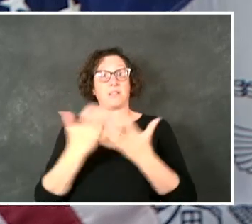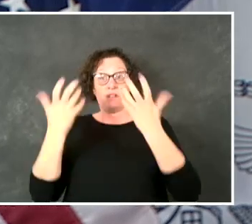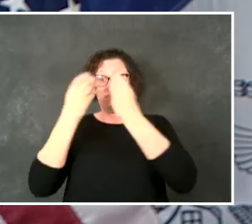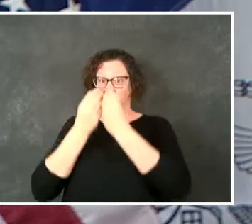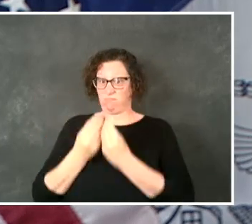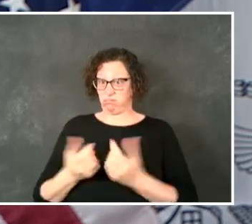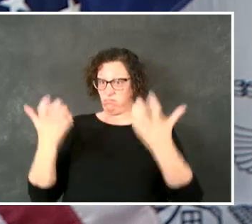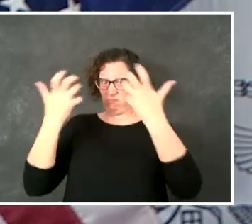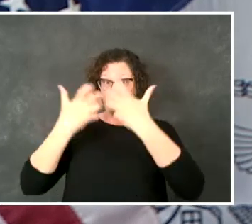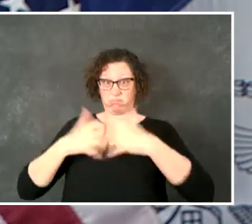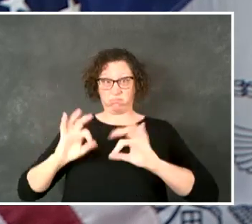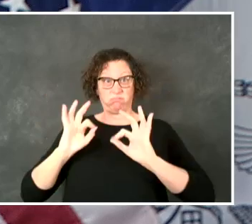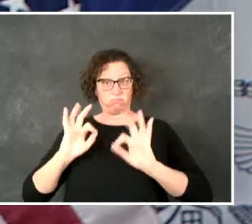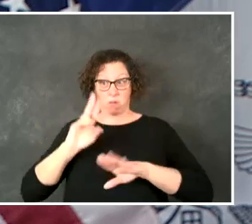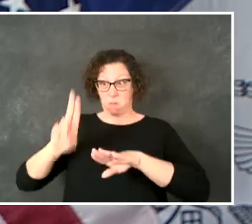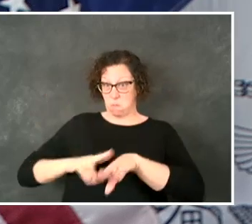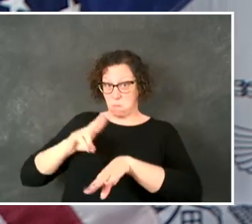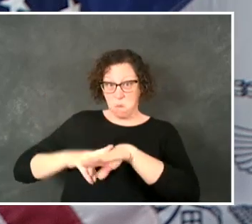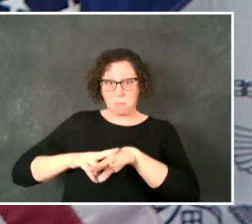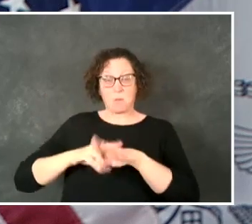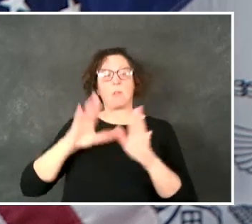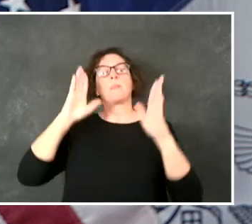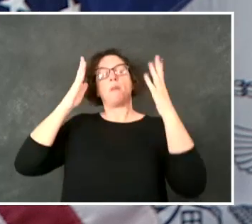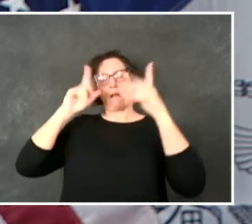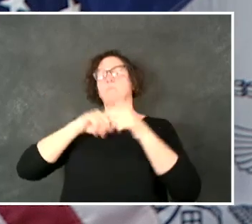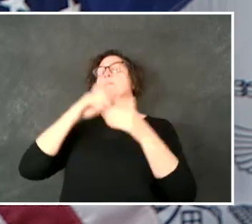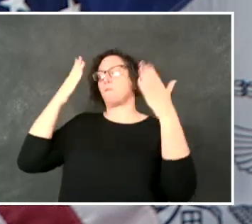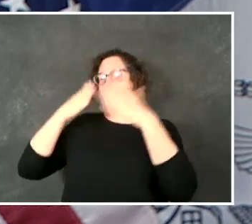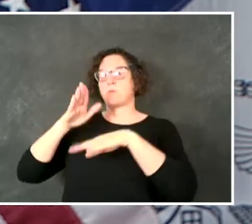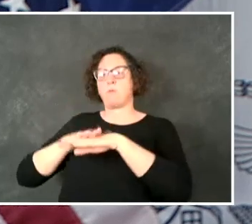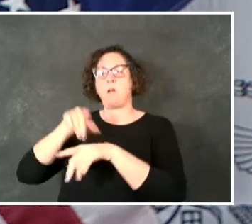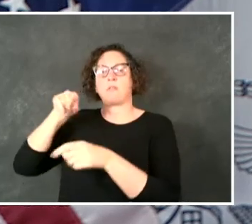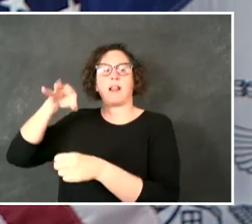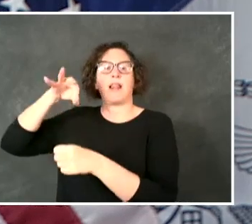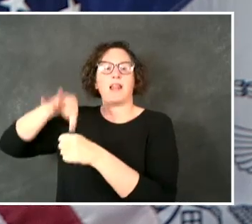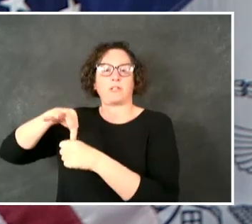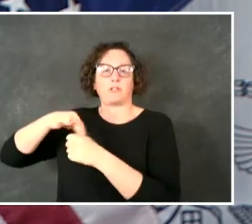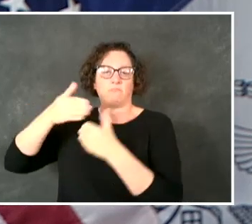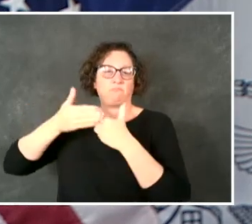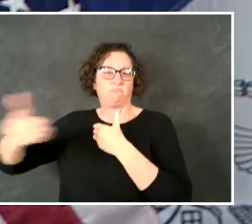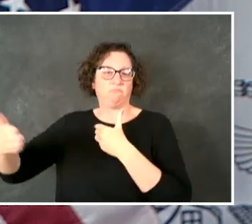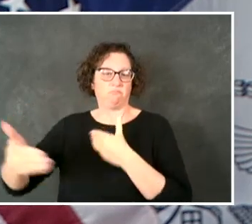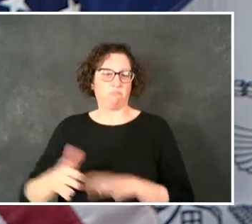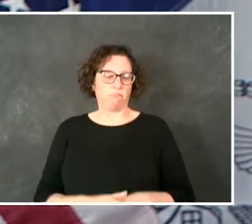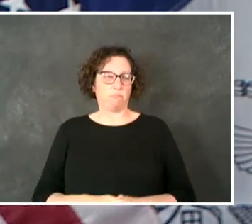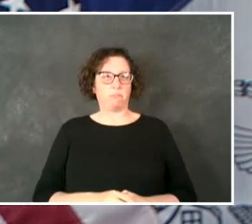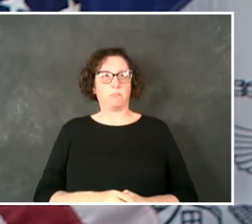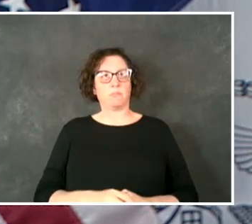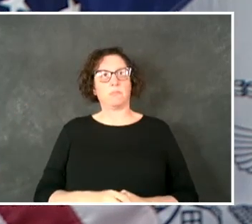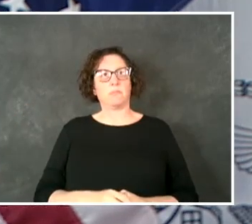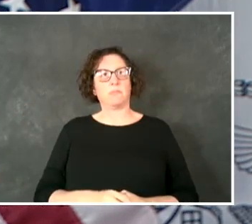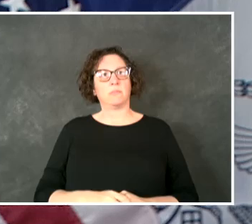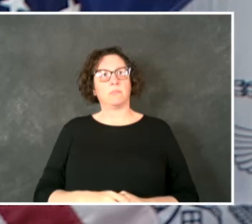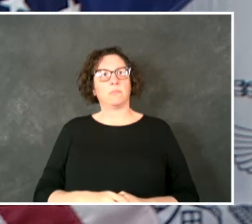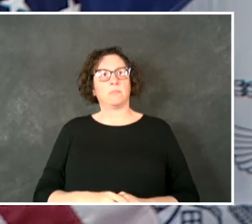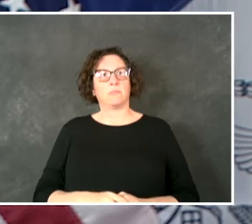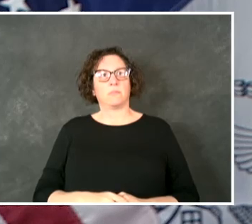AS AN INDICATOR OF OUR RENAISSANCE OF OUR RESURGENCE NDA HATT'S SOMETHING